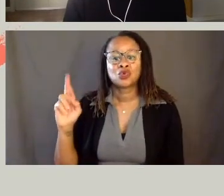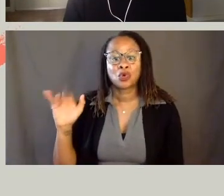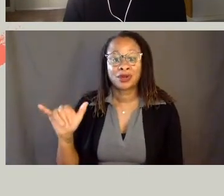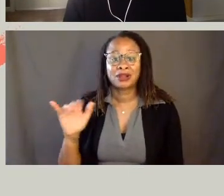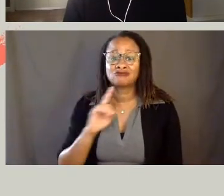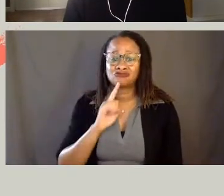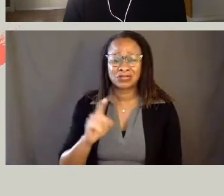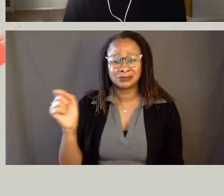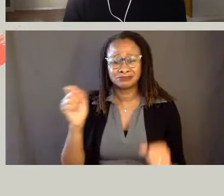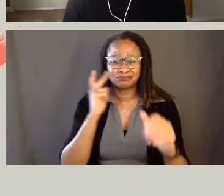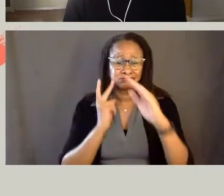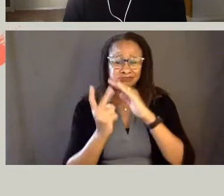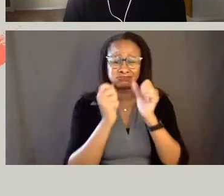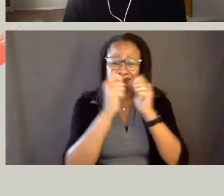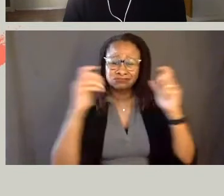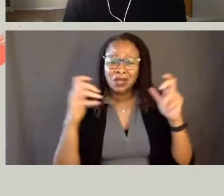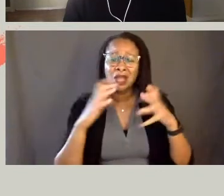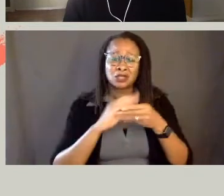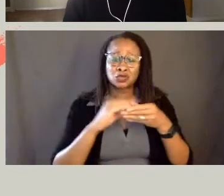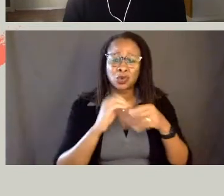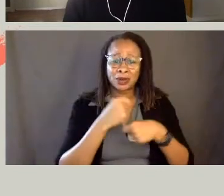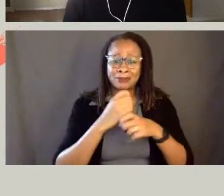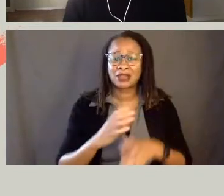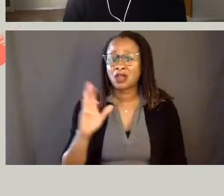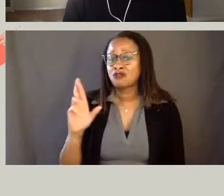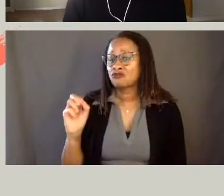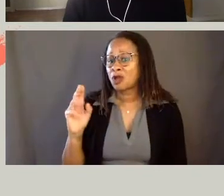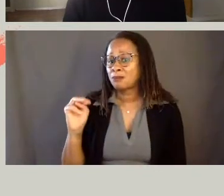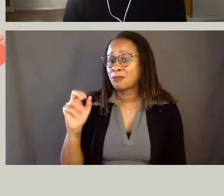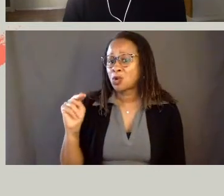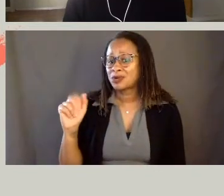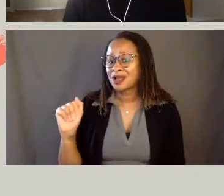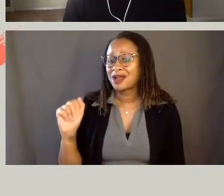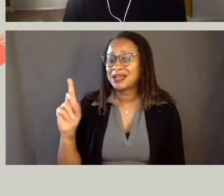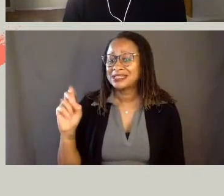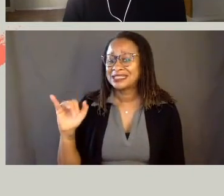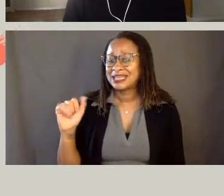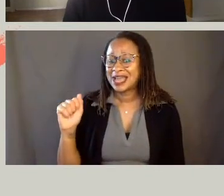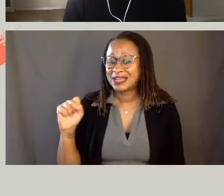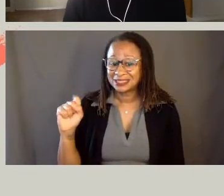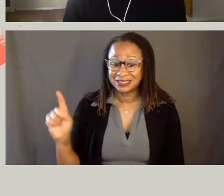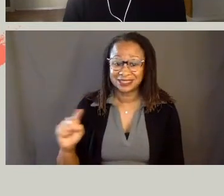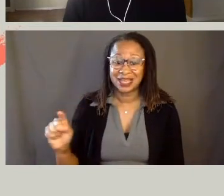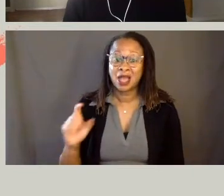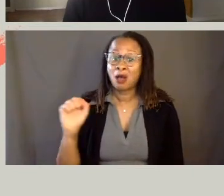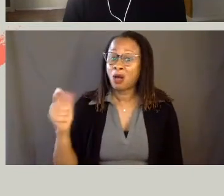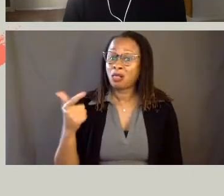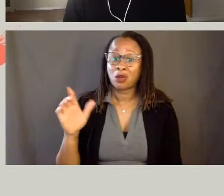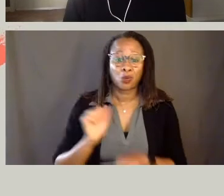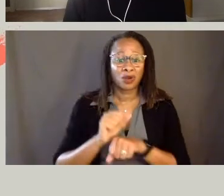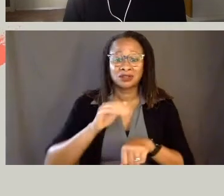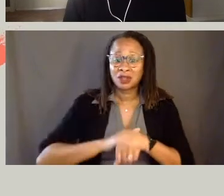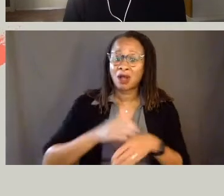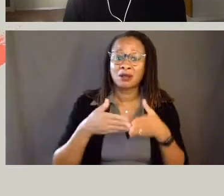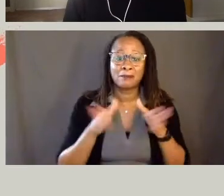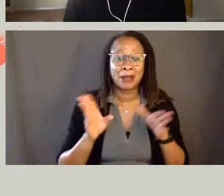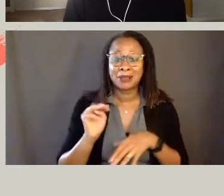Ramona Diaz, who all of her incredible work has been on public media, like, and you know, and more.